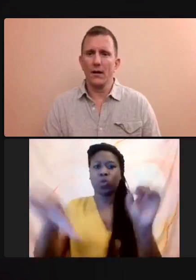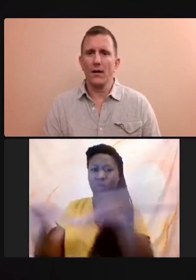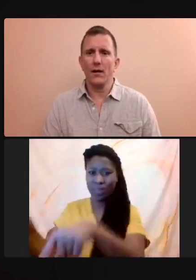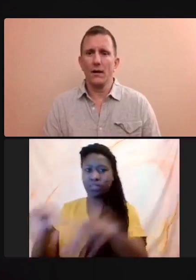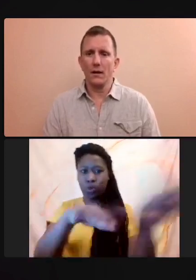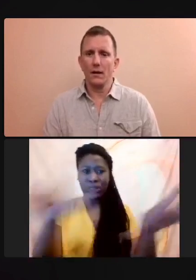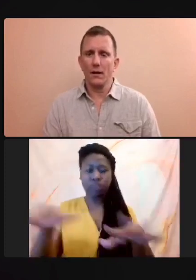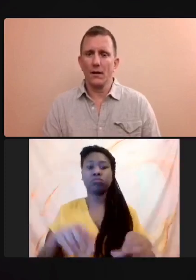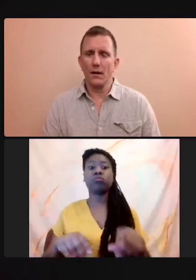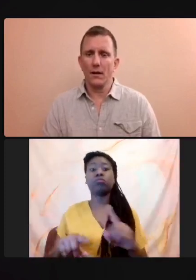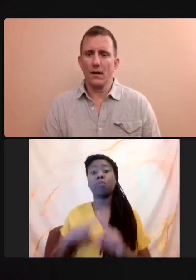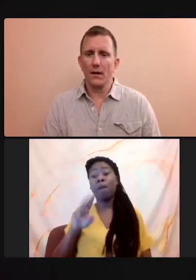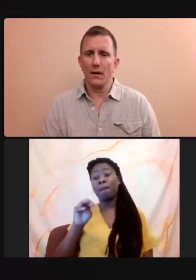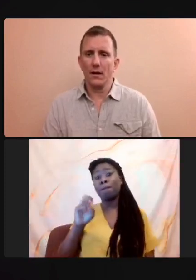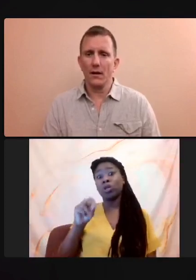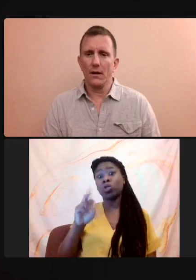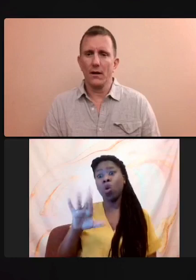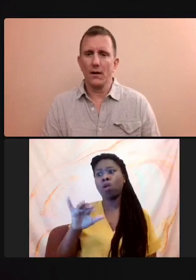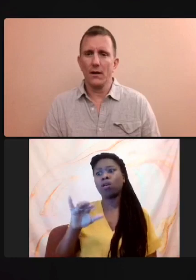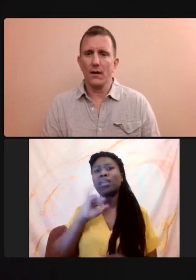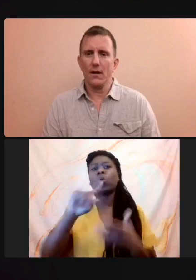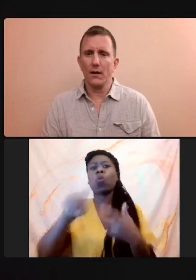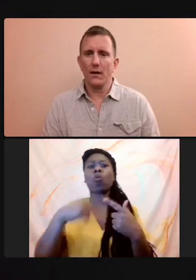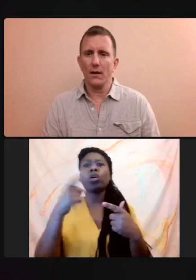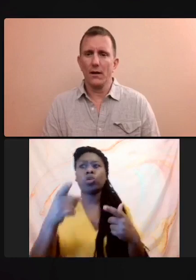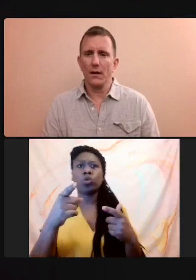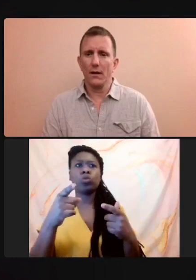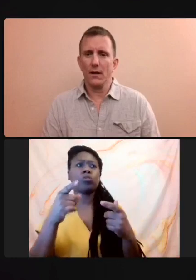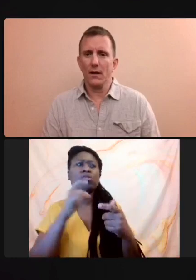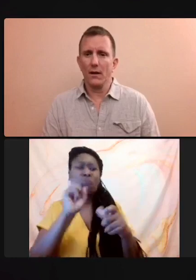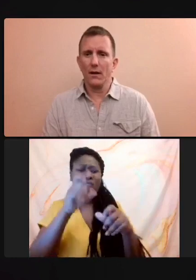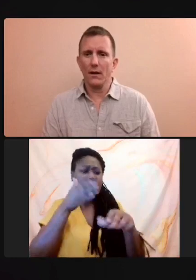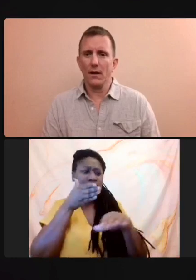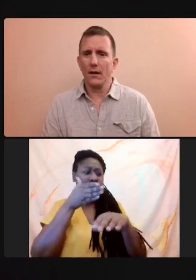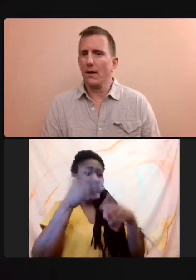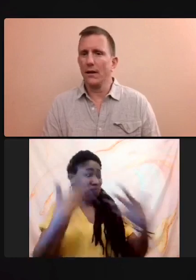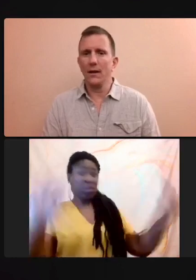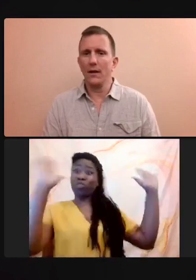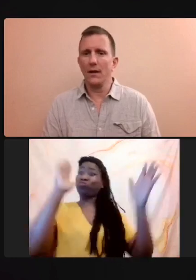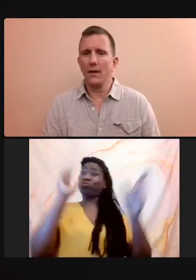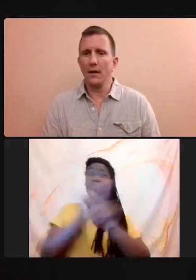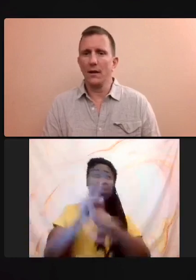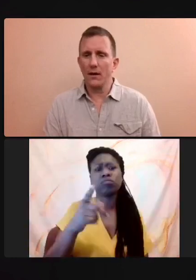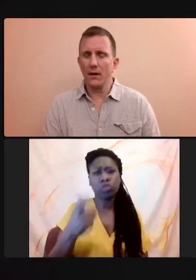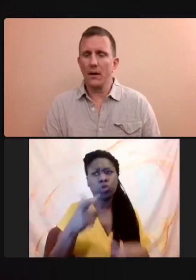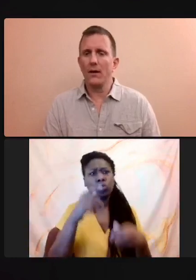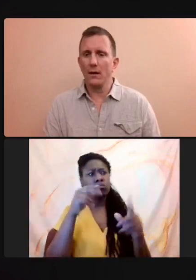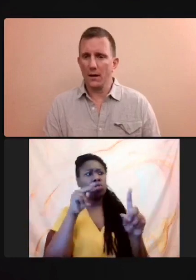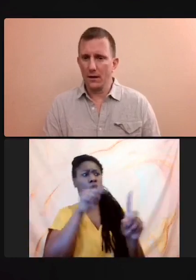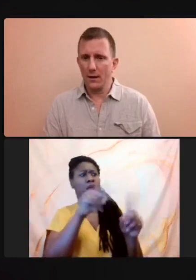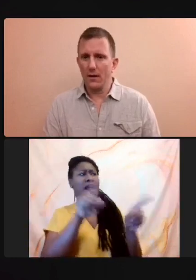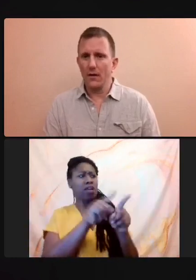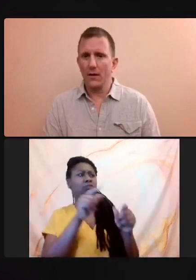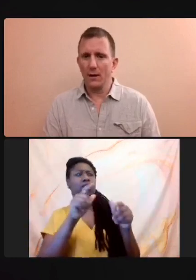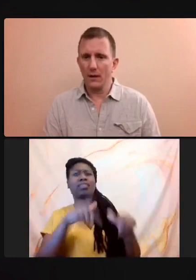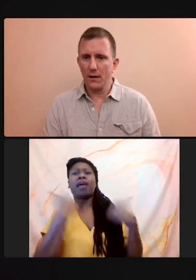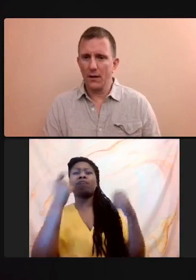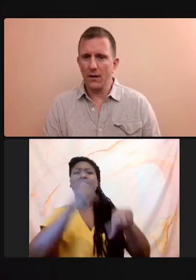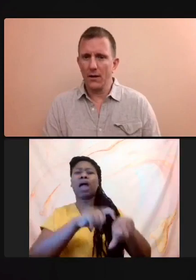So, for example, a person is working with a deaf mentor. When is it appropriate for a hearing interpreter mentor to step in?